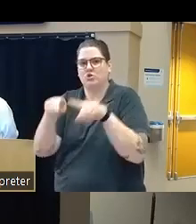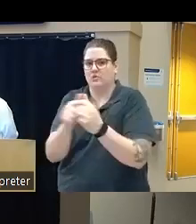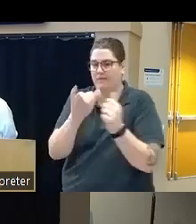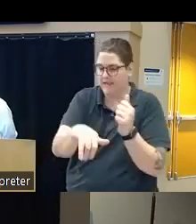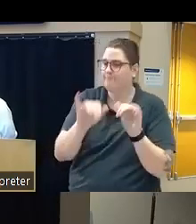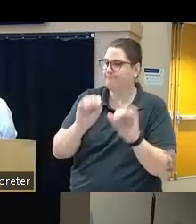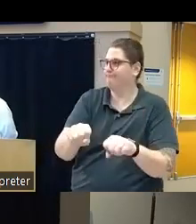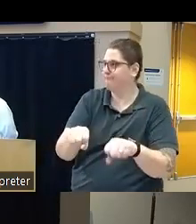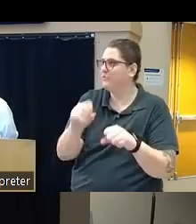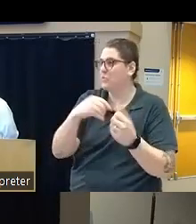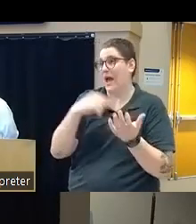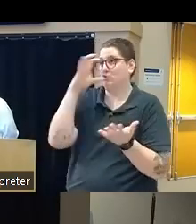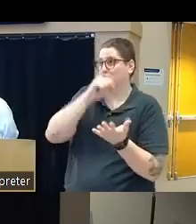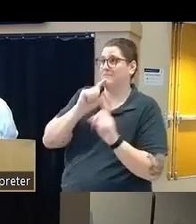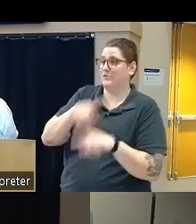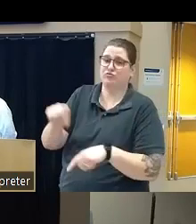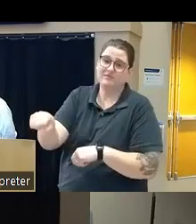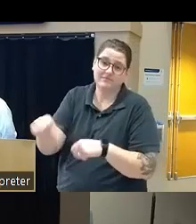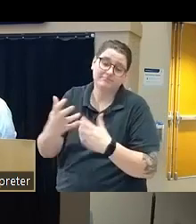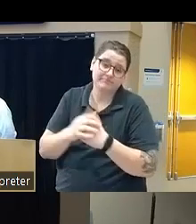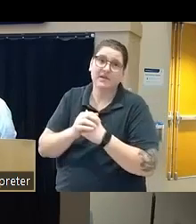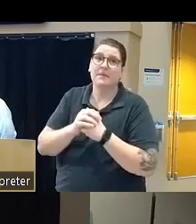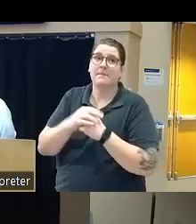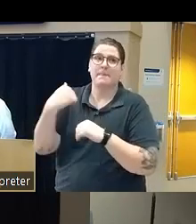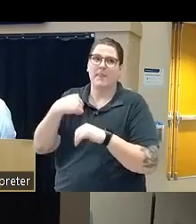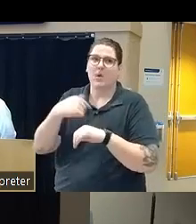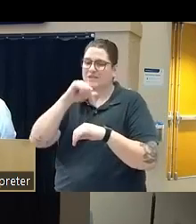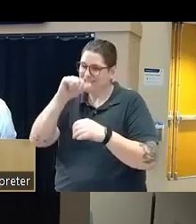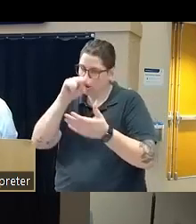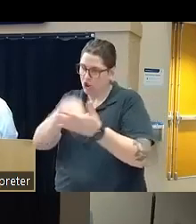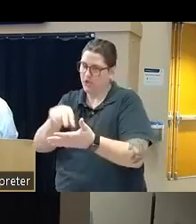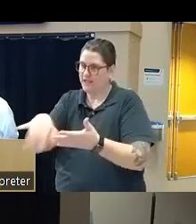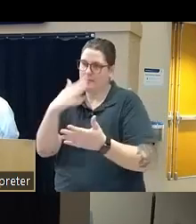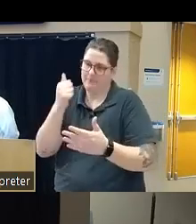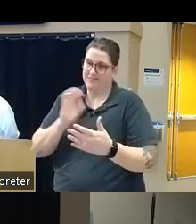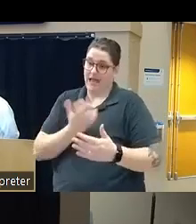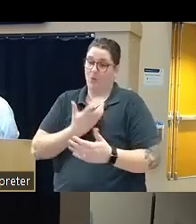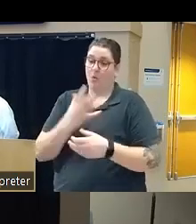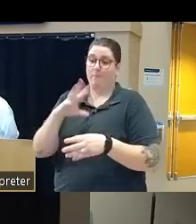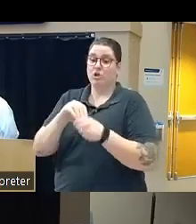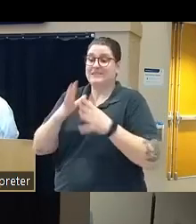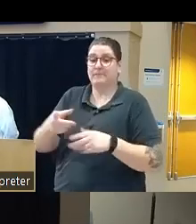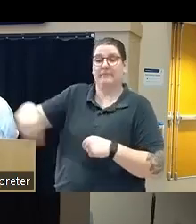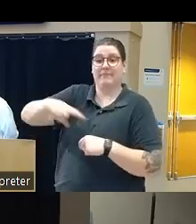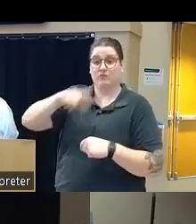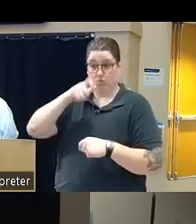so I would imagine yes we didn't look at that actually because our participants that we ran